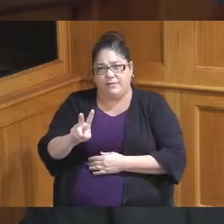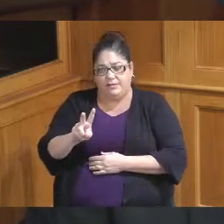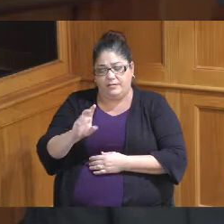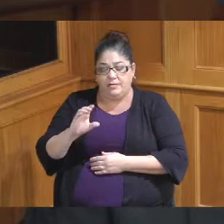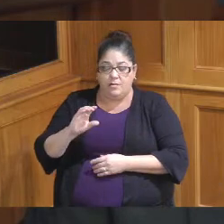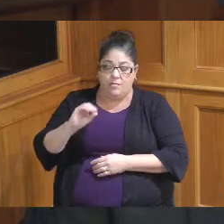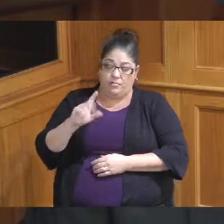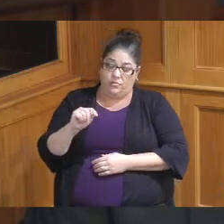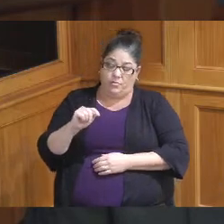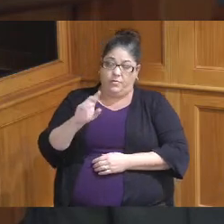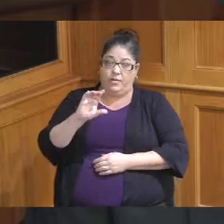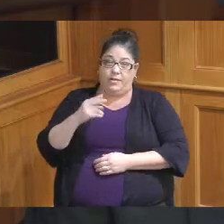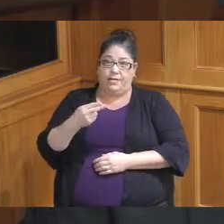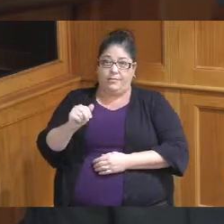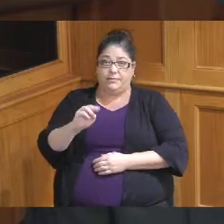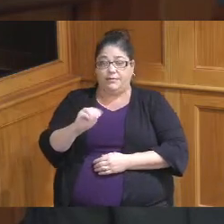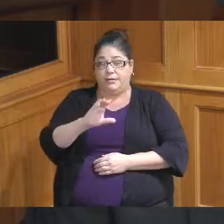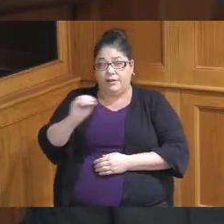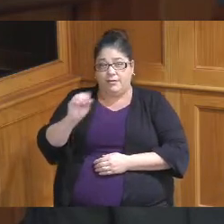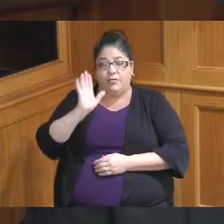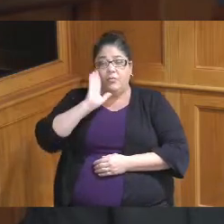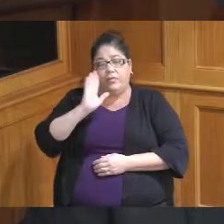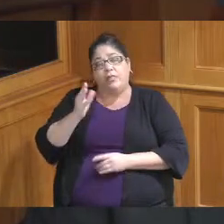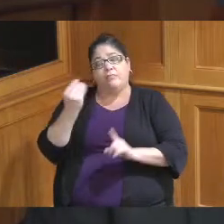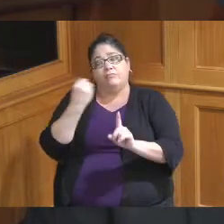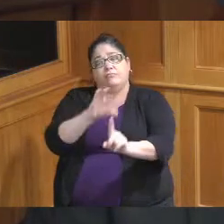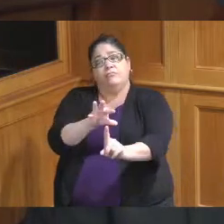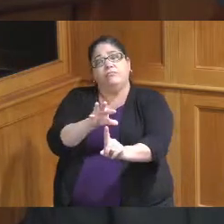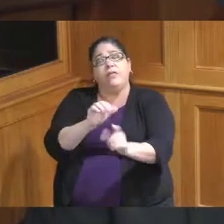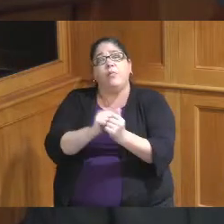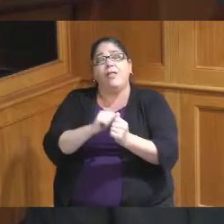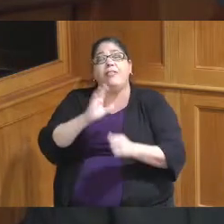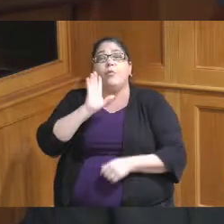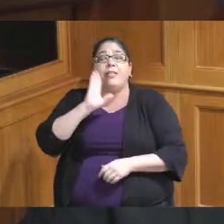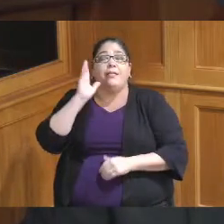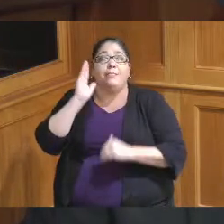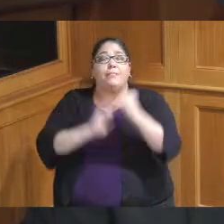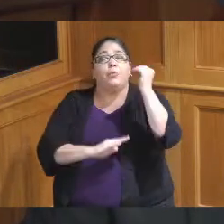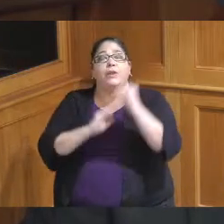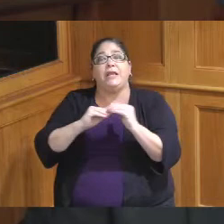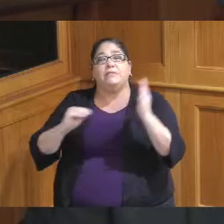County will shine the light on domestic violence by lighting our buildings purple as the color